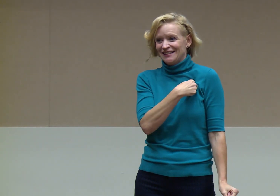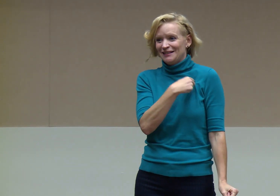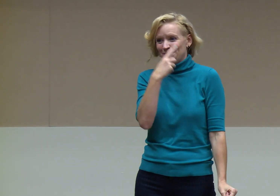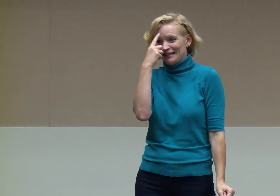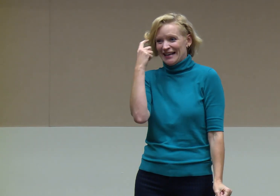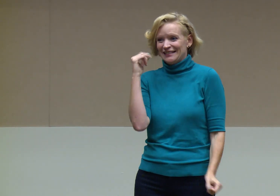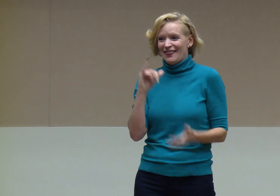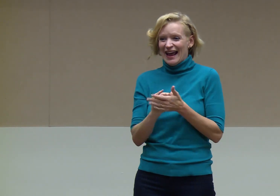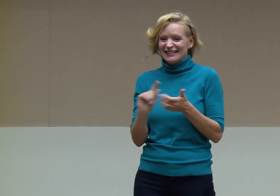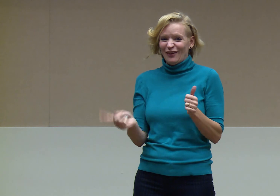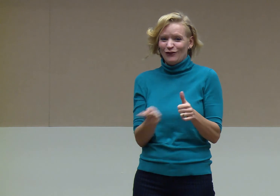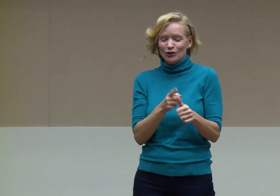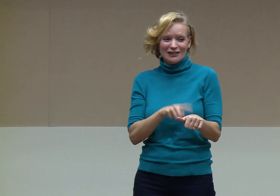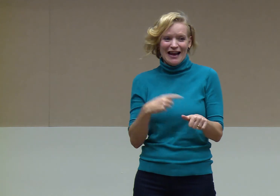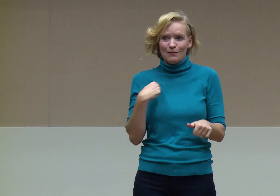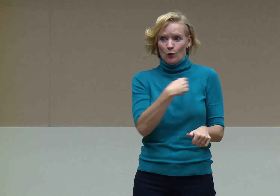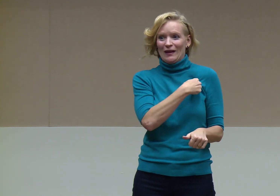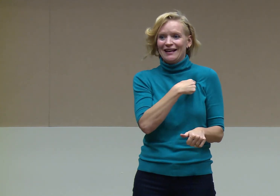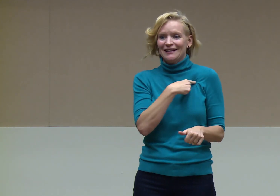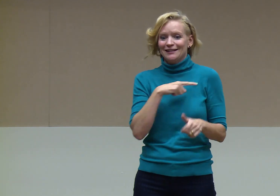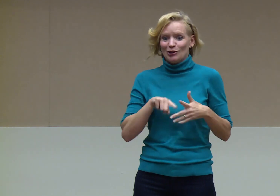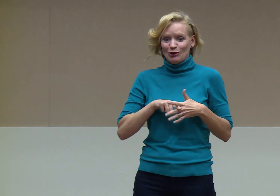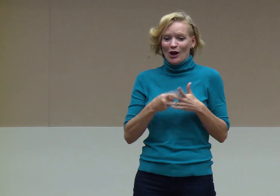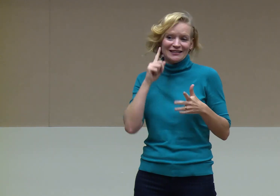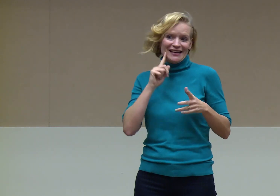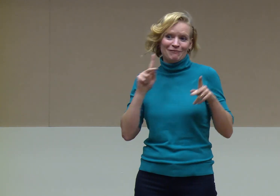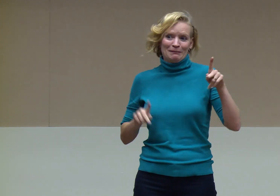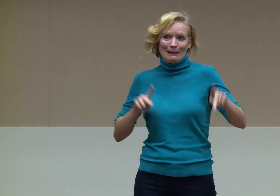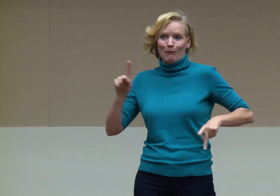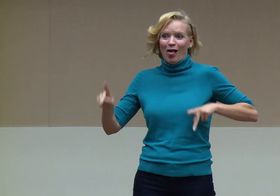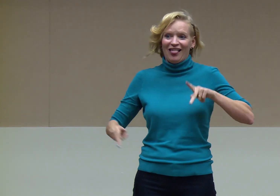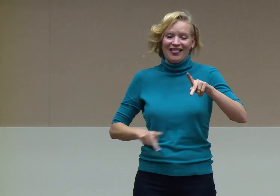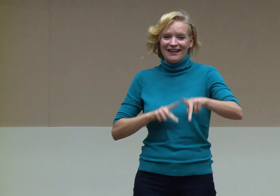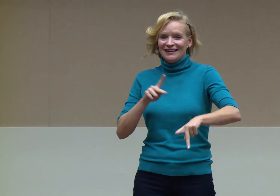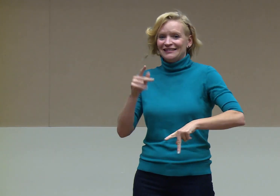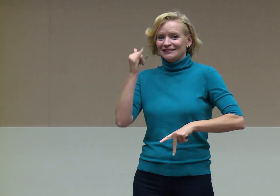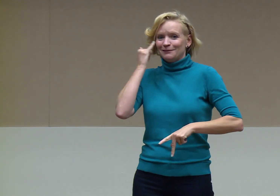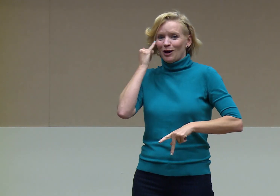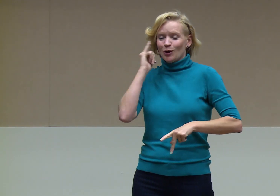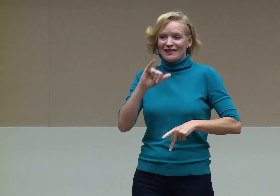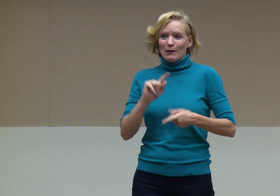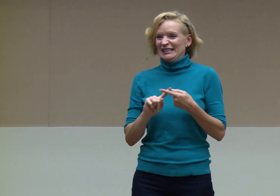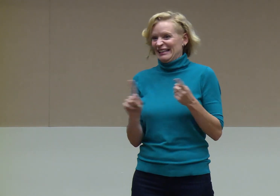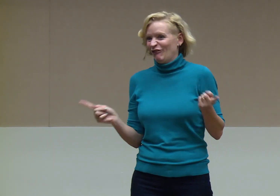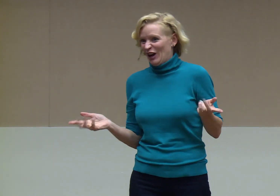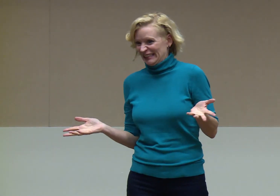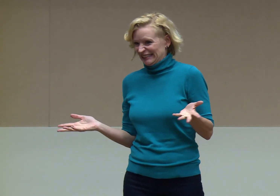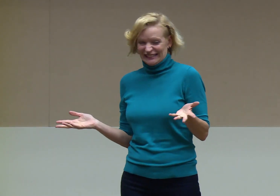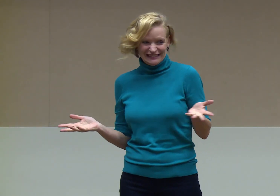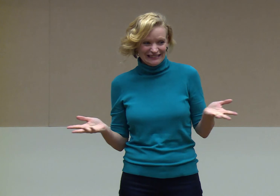but I think all of us, I think that's how all of us start as deaf people.